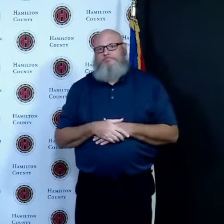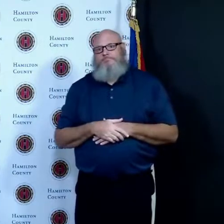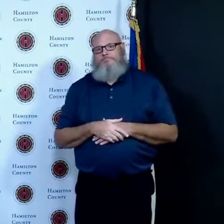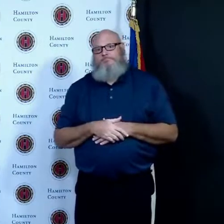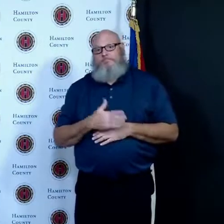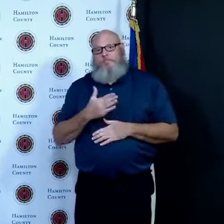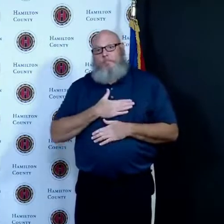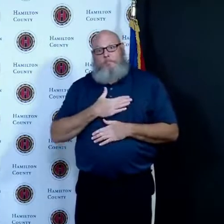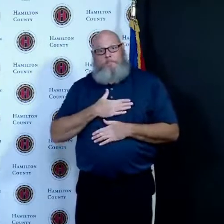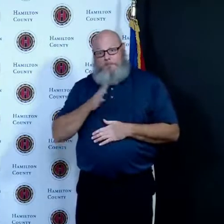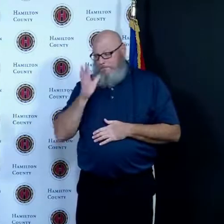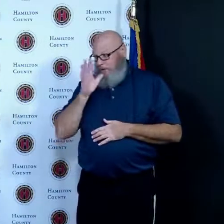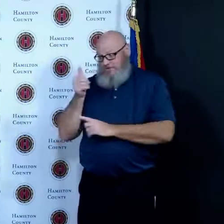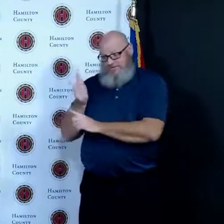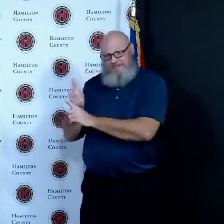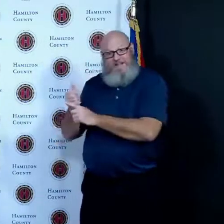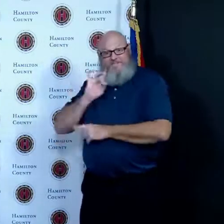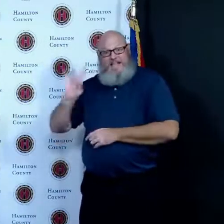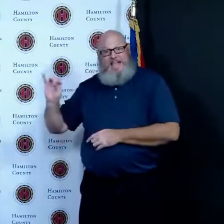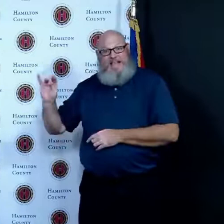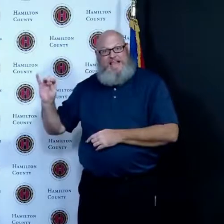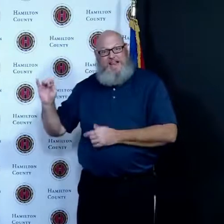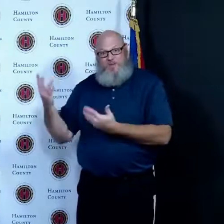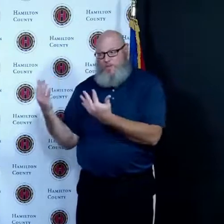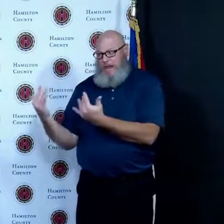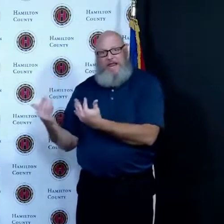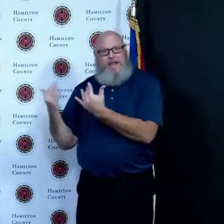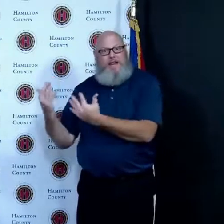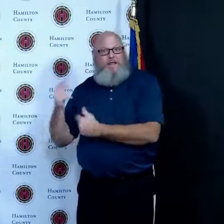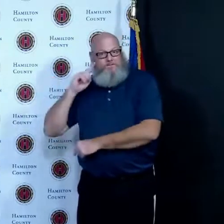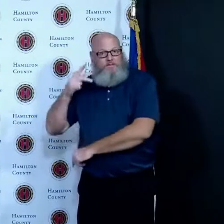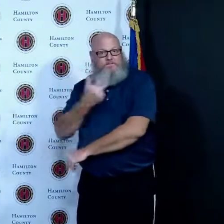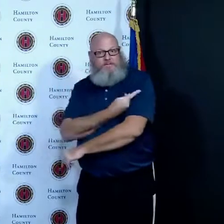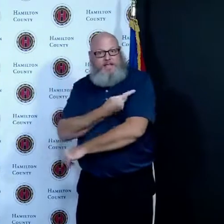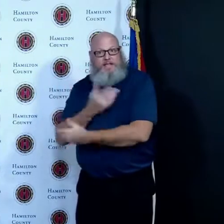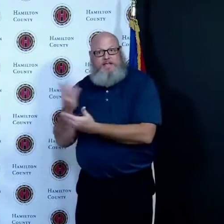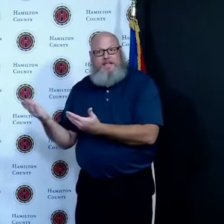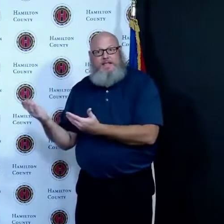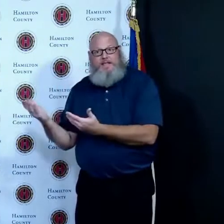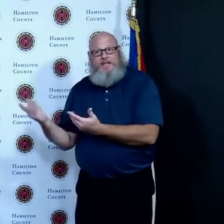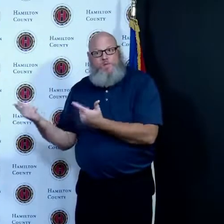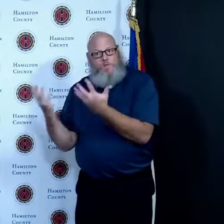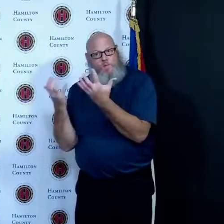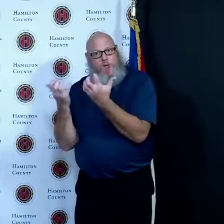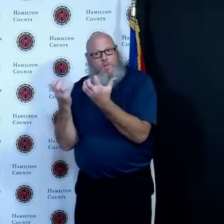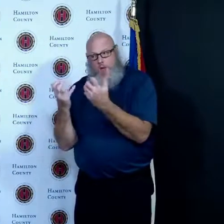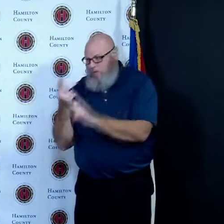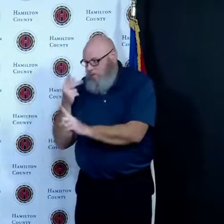go for that and that's the kind of information that we are trying to push out to people while